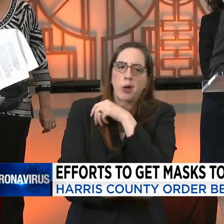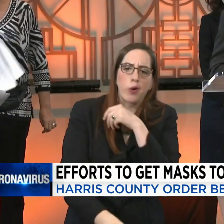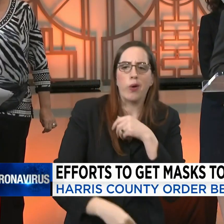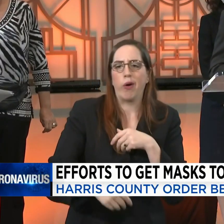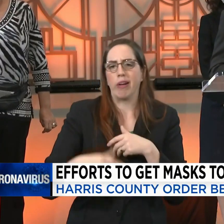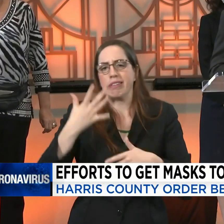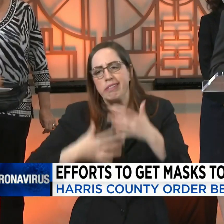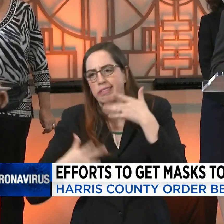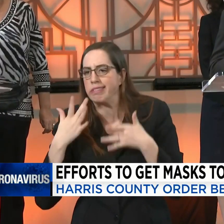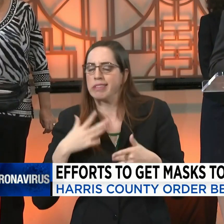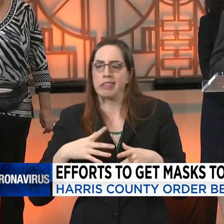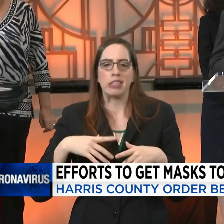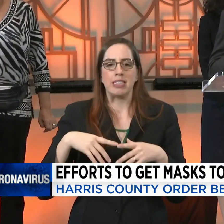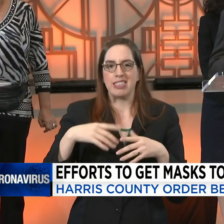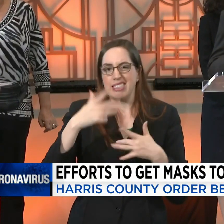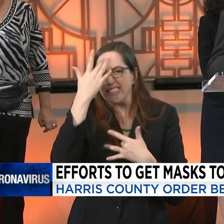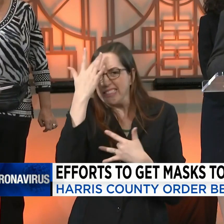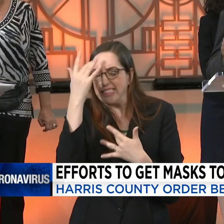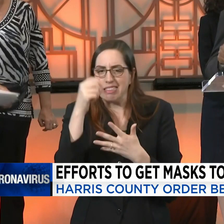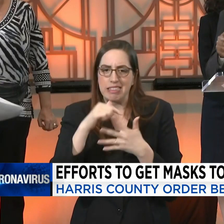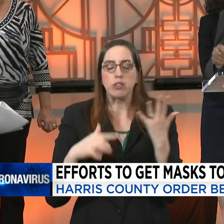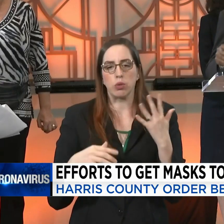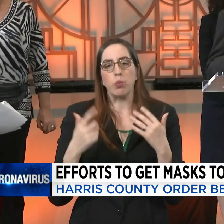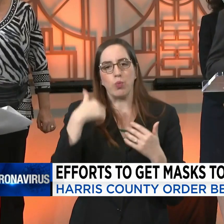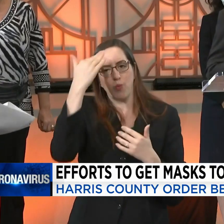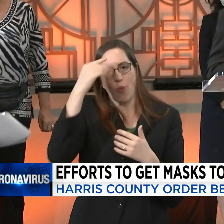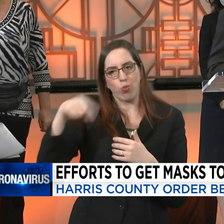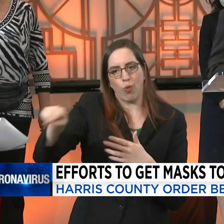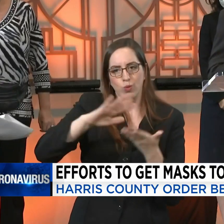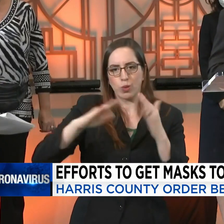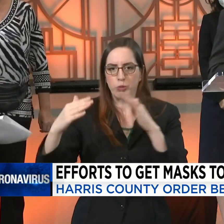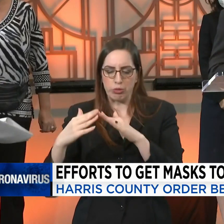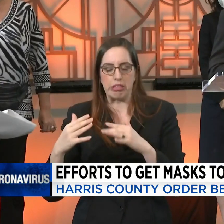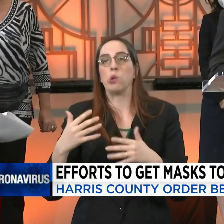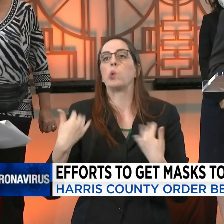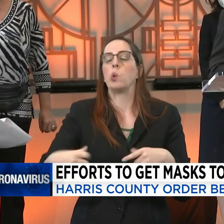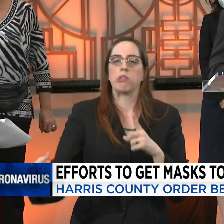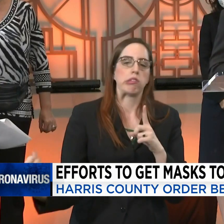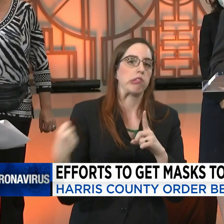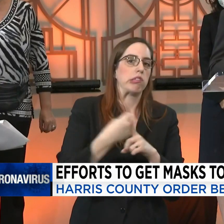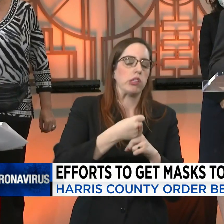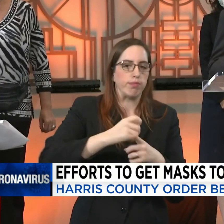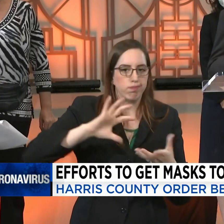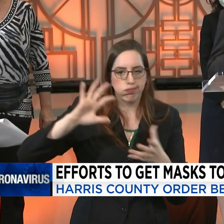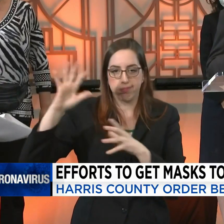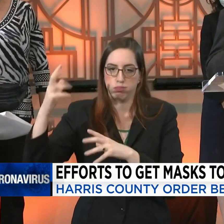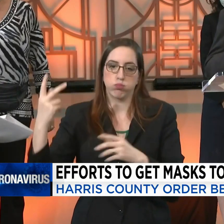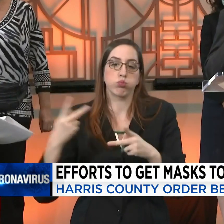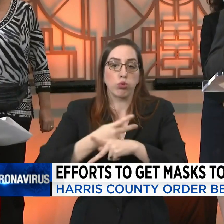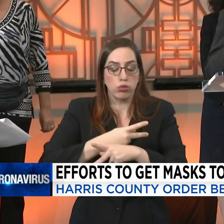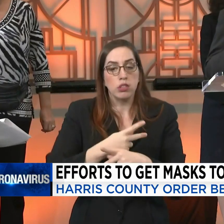living facilities. >> It It is making sure that we don’t is making sure that we don’t leave out any one hour address leave out any one hour address populations of honorable